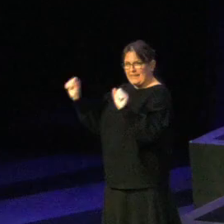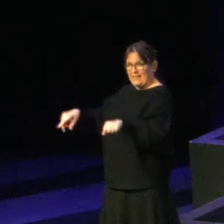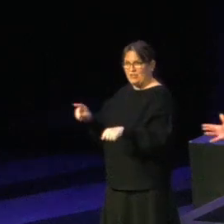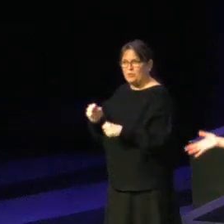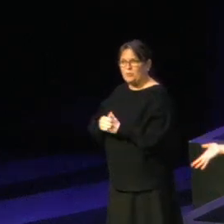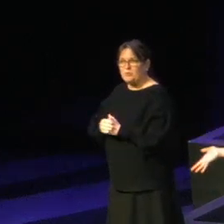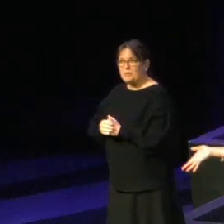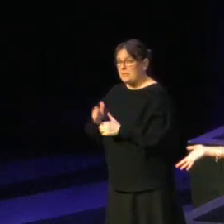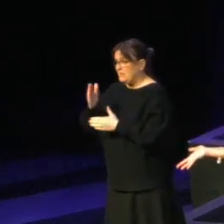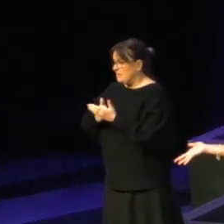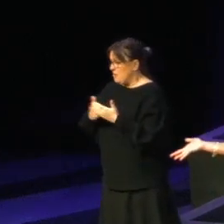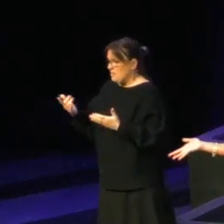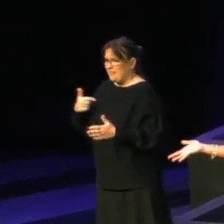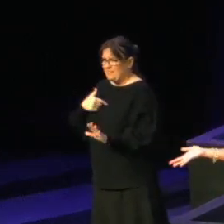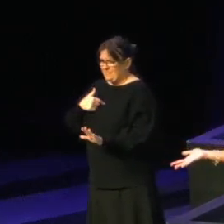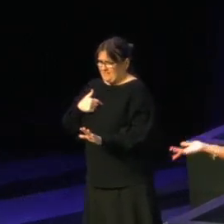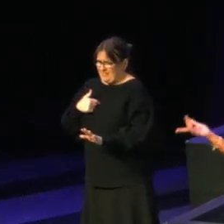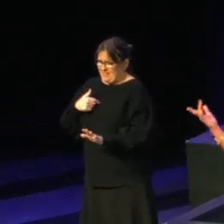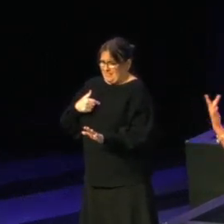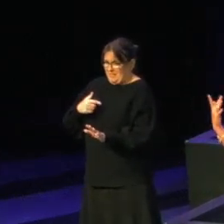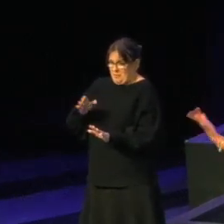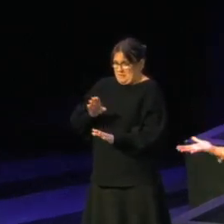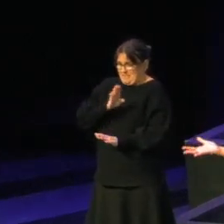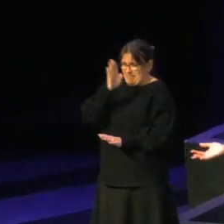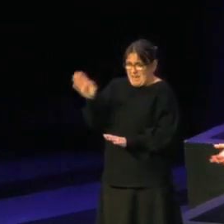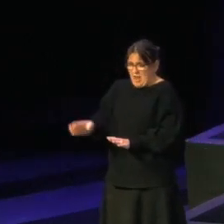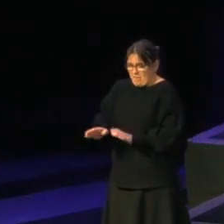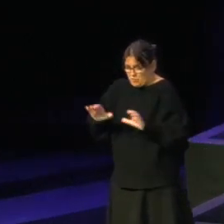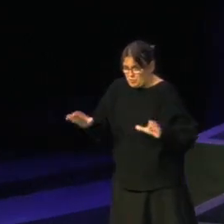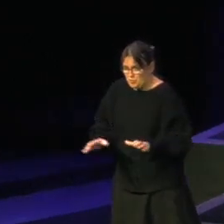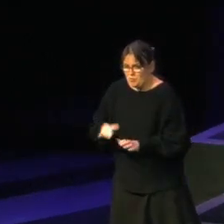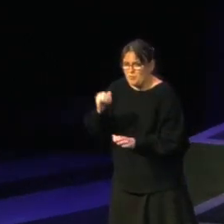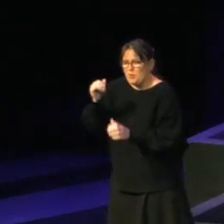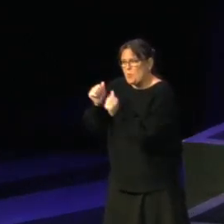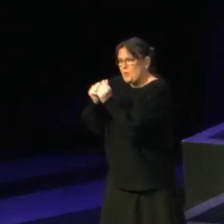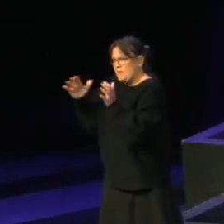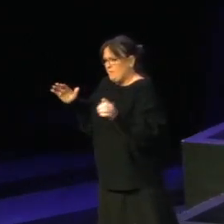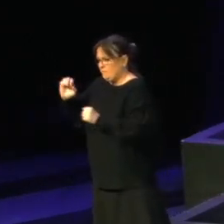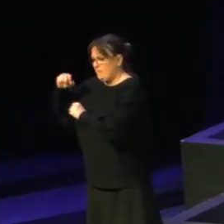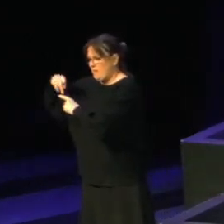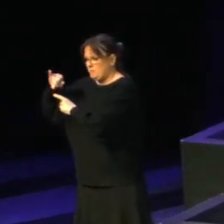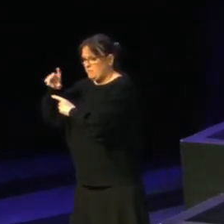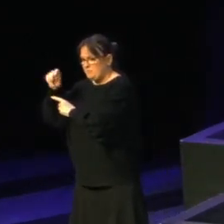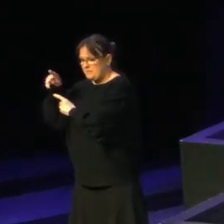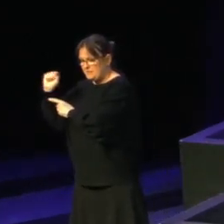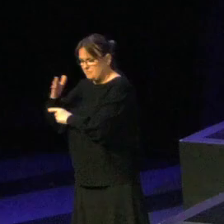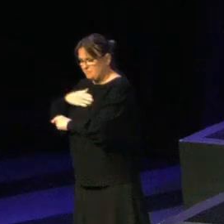are things that I never would have done had it not been for my disability. So in that light